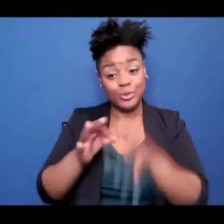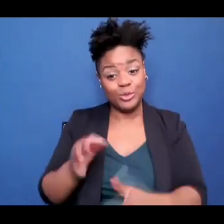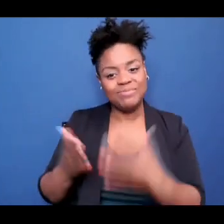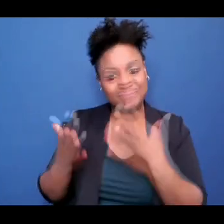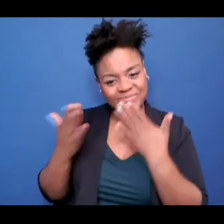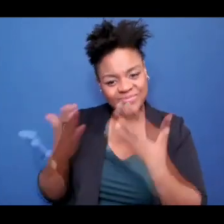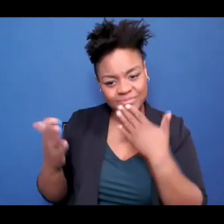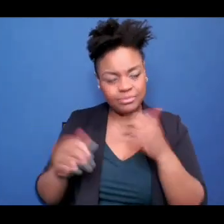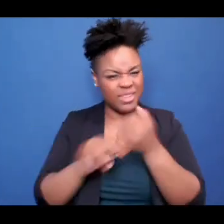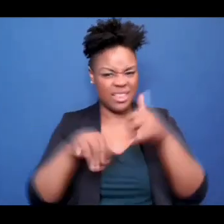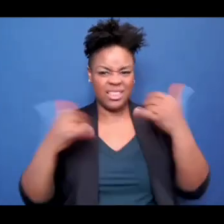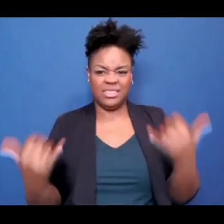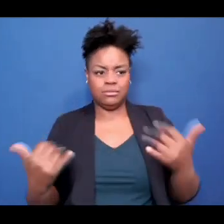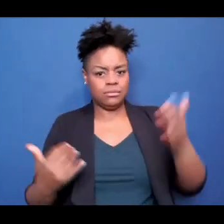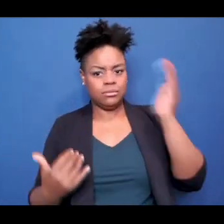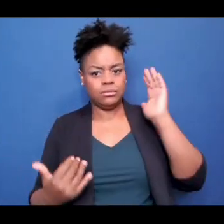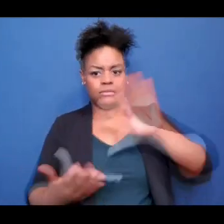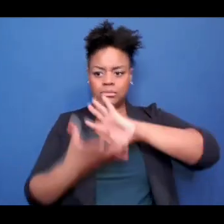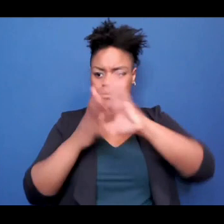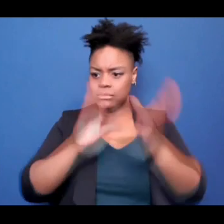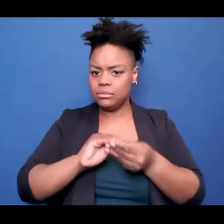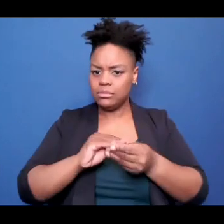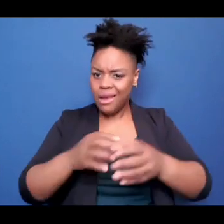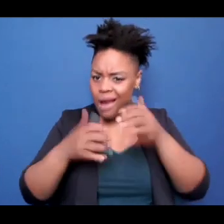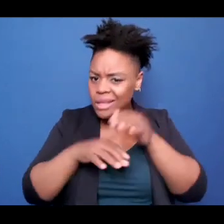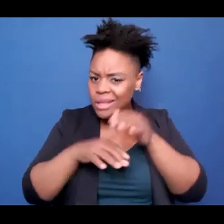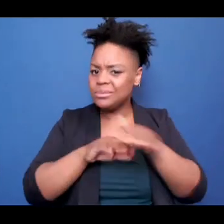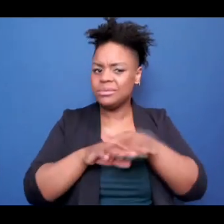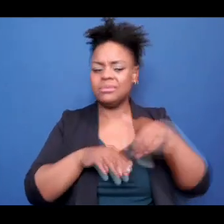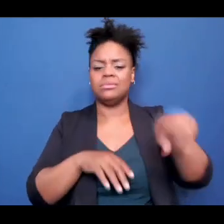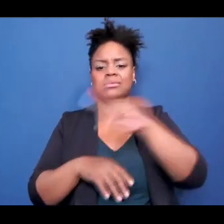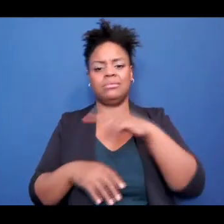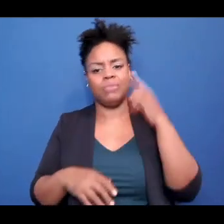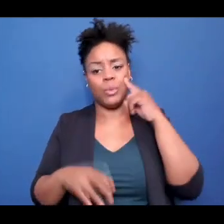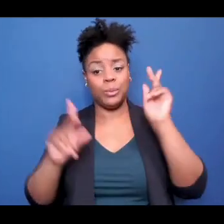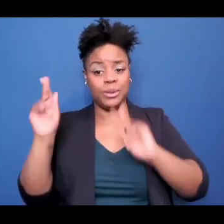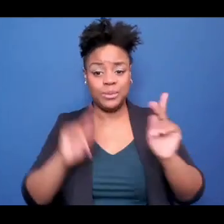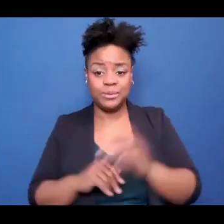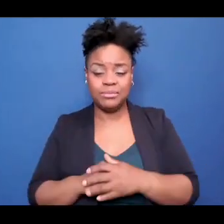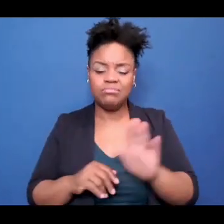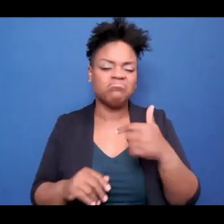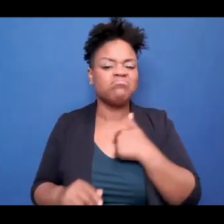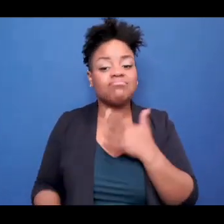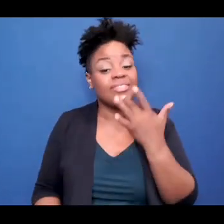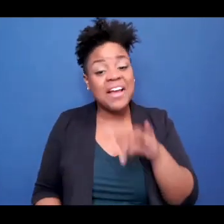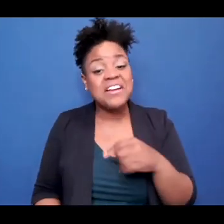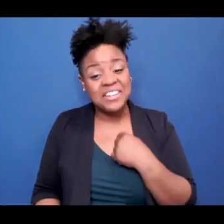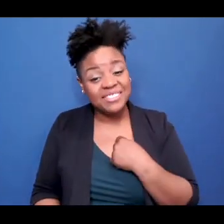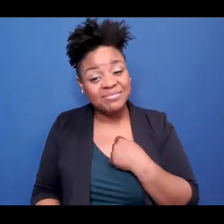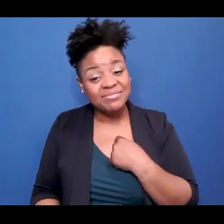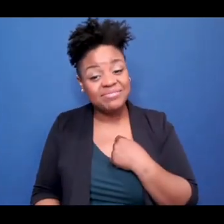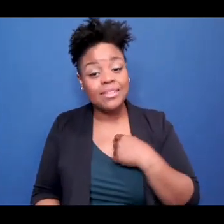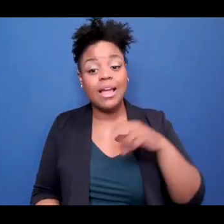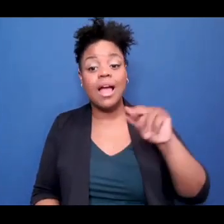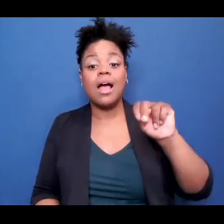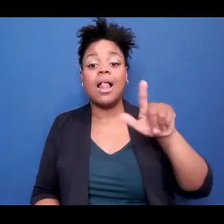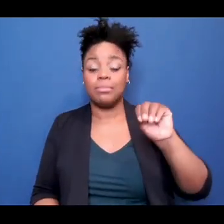WHO ARE MAKING THE TALK ACCESSIBLE TO MORE PARTICIPANTS. SO I'M REALLY DELIGHTED TO BE HERE. AS YOU HEARD, I HAVE THE FORTUNE